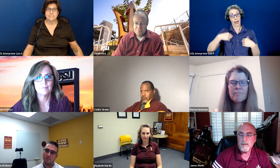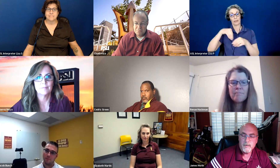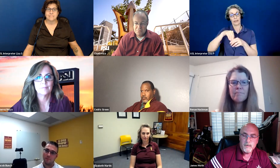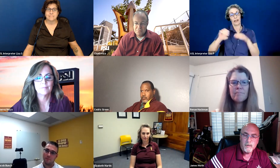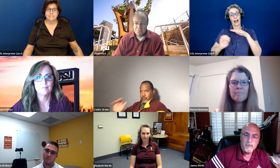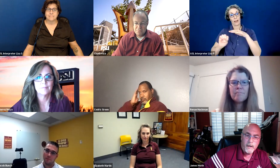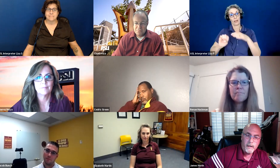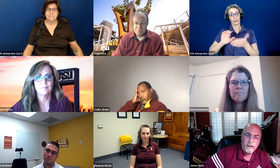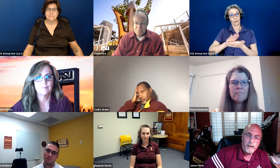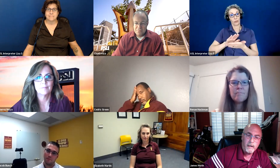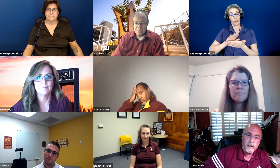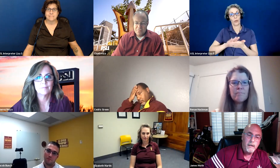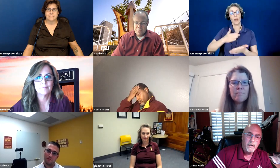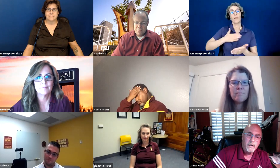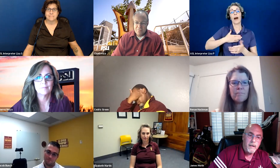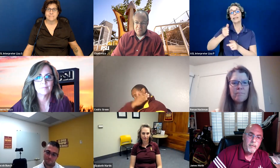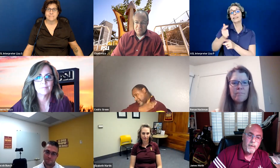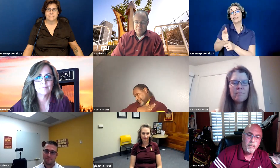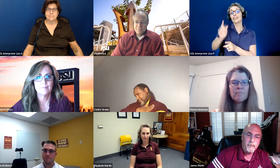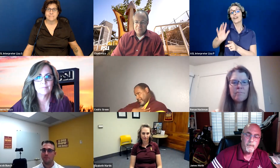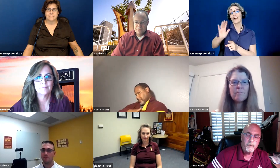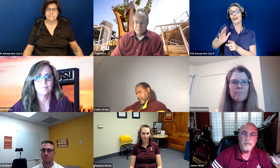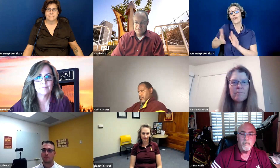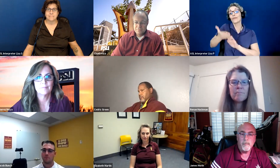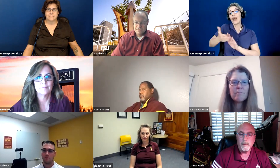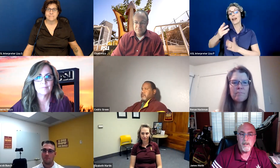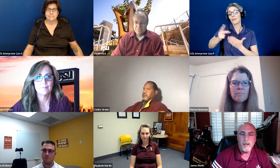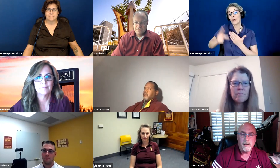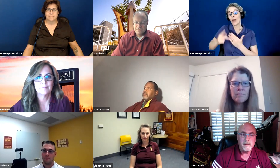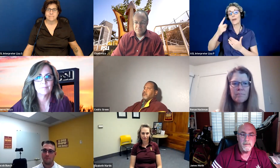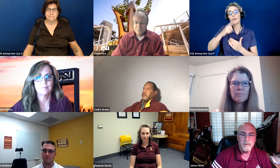My sister ran a program for mentally challenged kids,